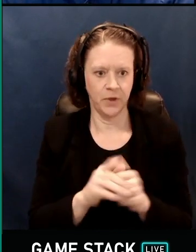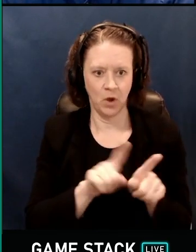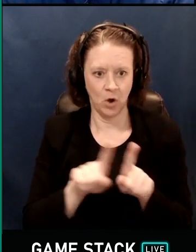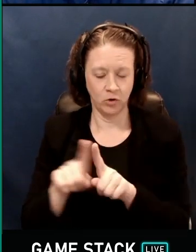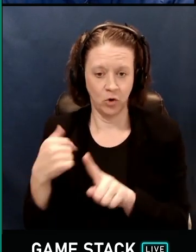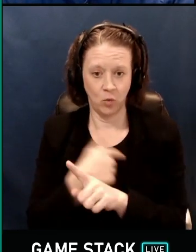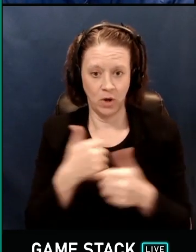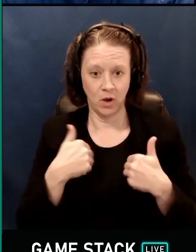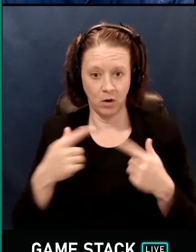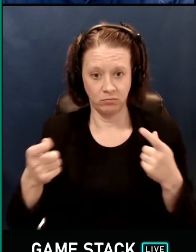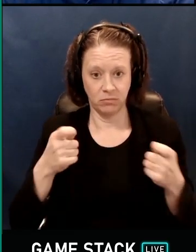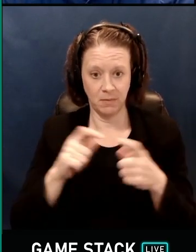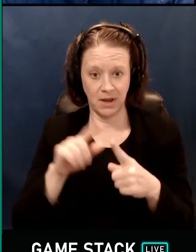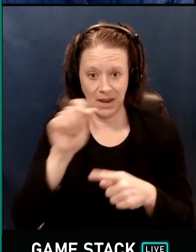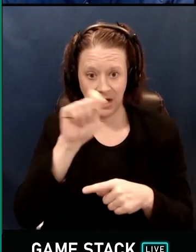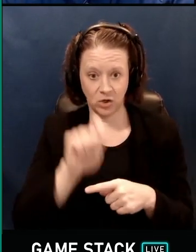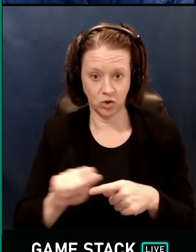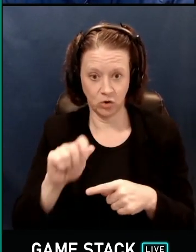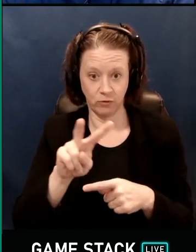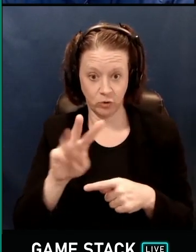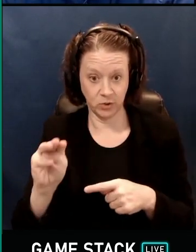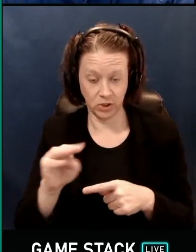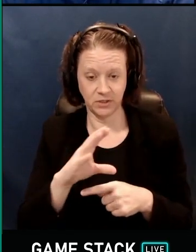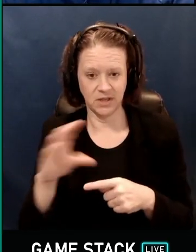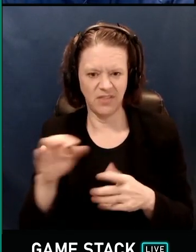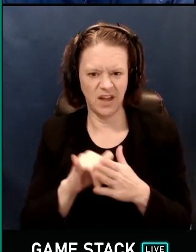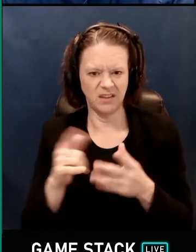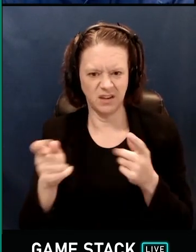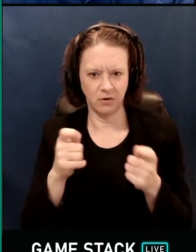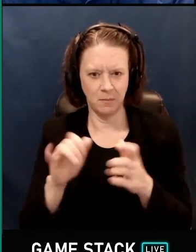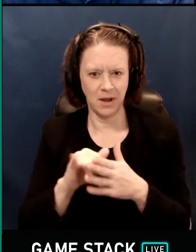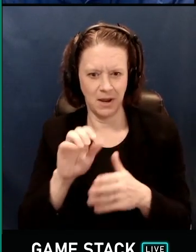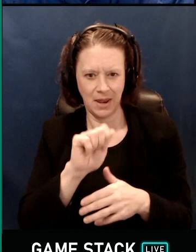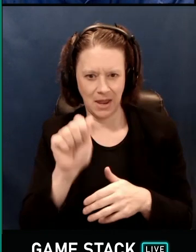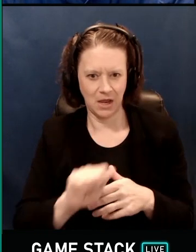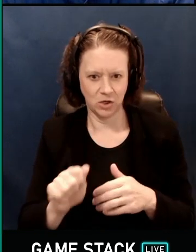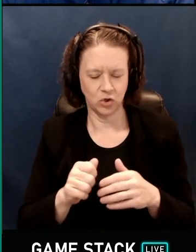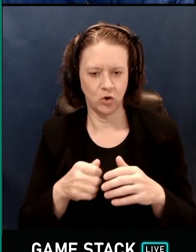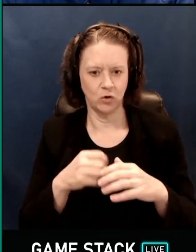governed by Azure Pipelines instead of Jenkins CI on premises.